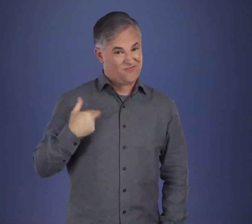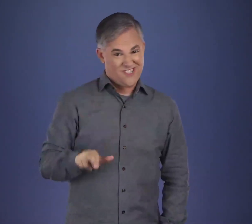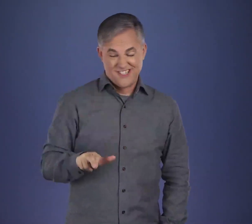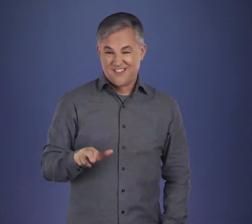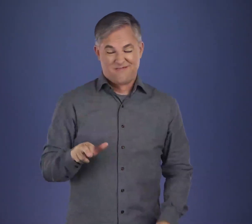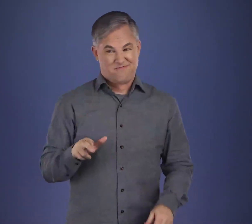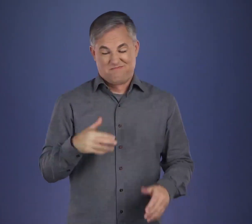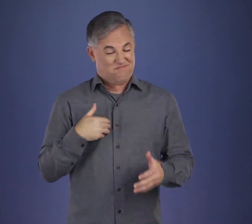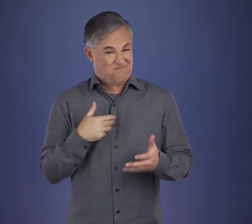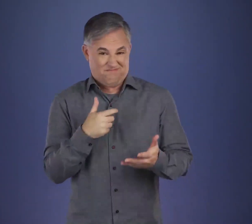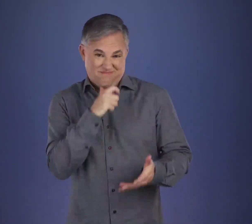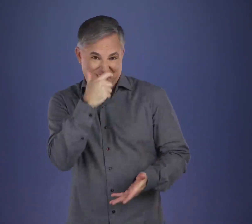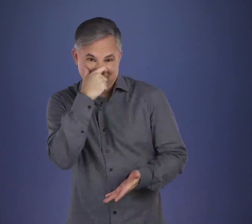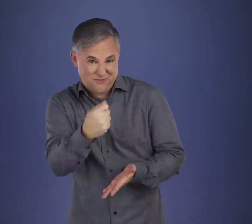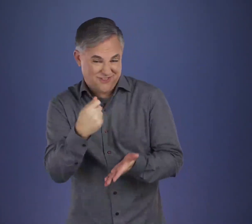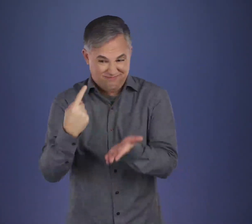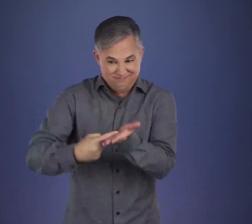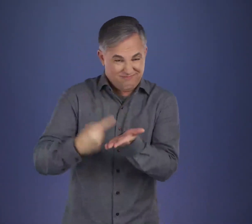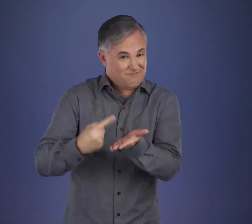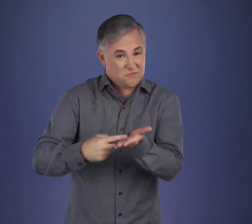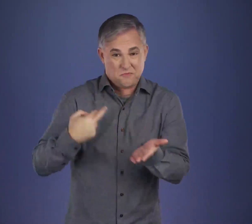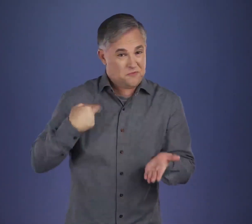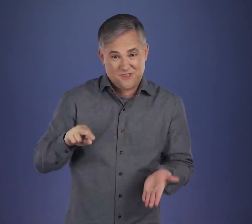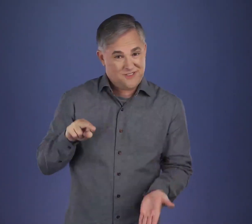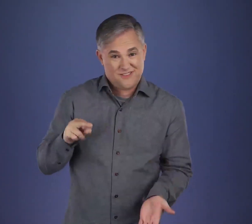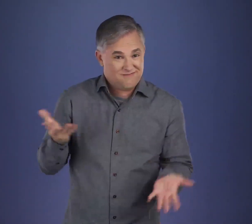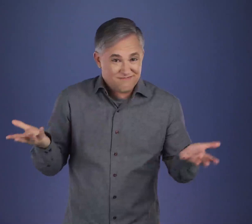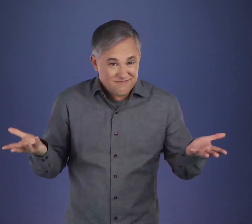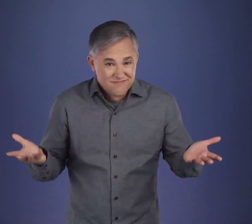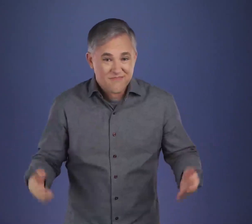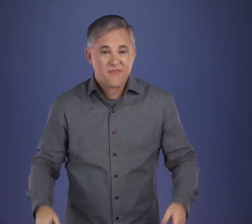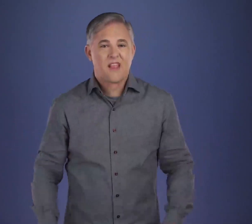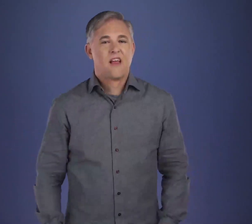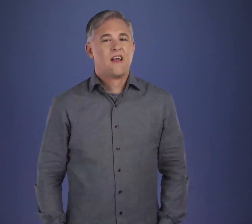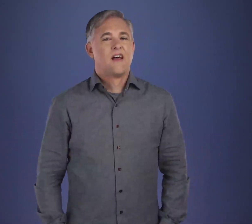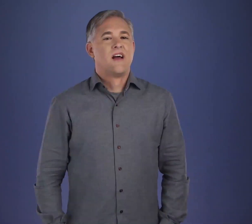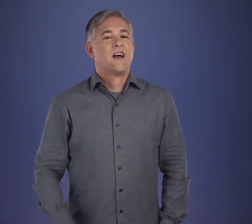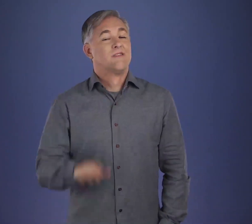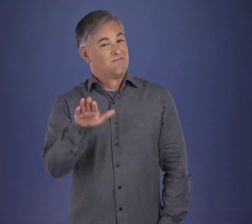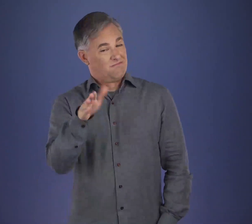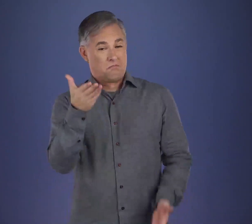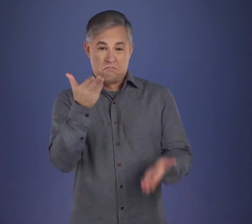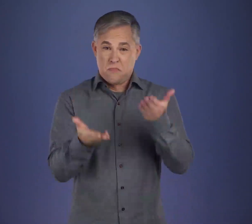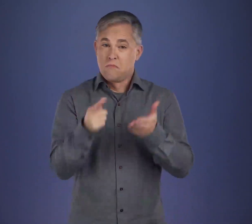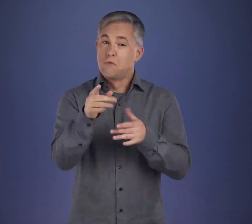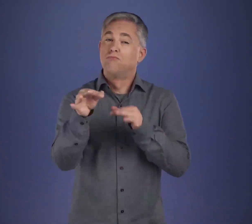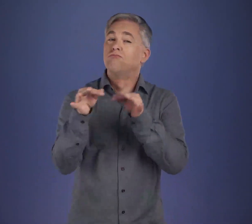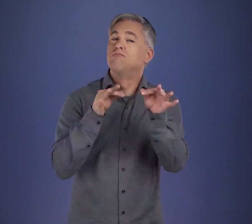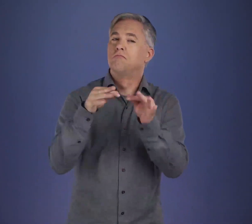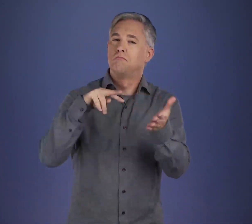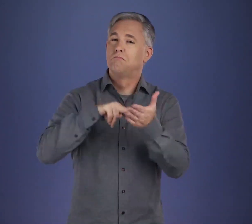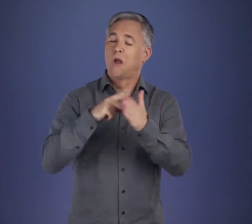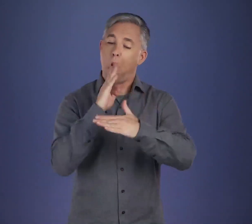No doubt you’re better taught in religious matters than I. So I can’t tell you anything about religion.